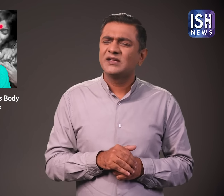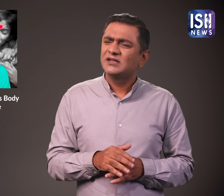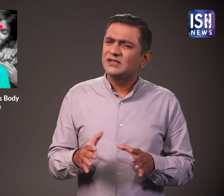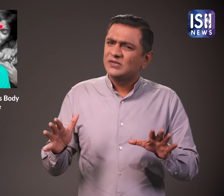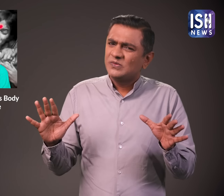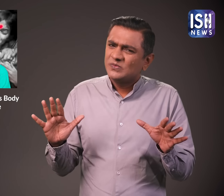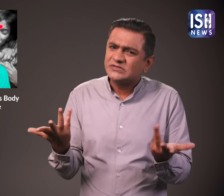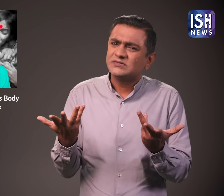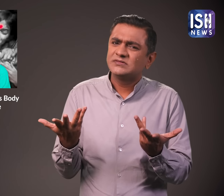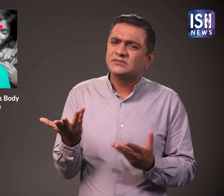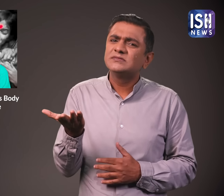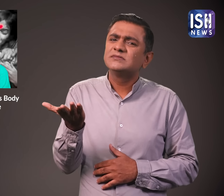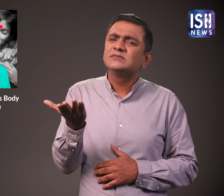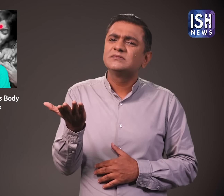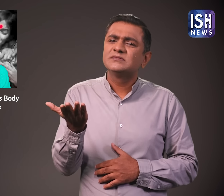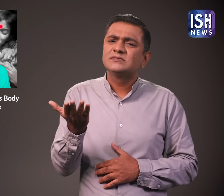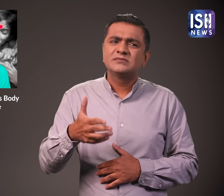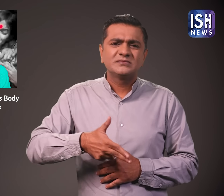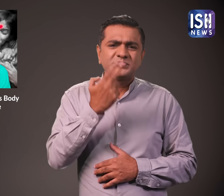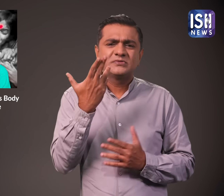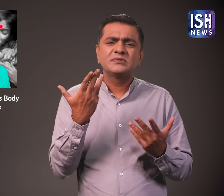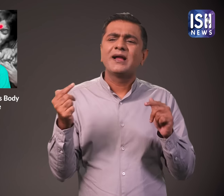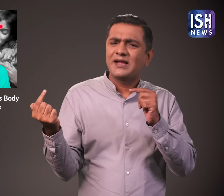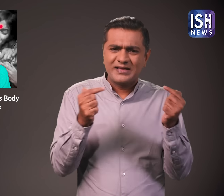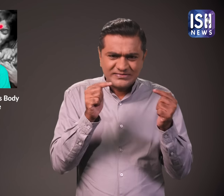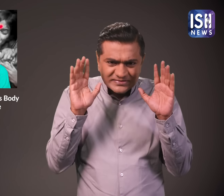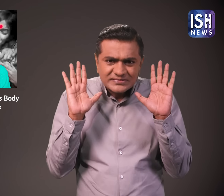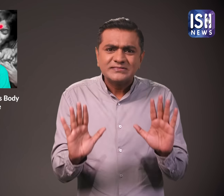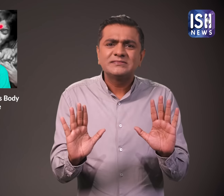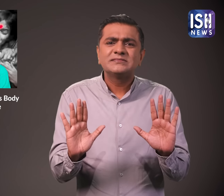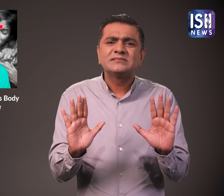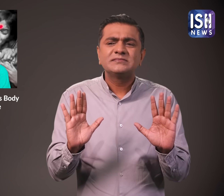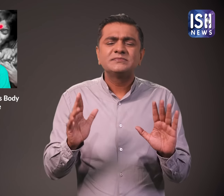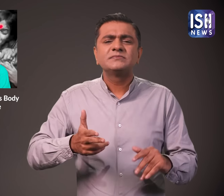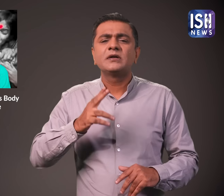It is unfathomable why they would shoot him. A verbal argument should remain verbal.